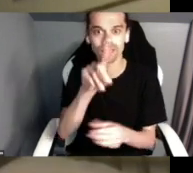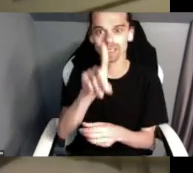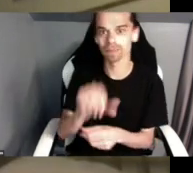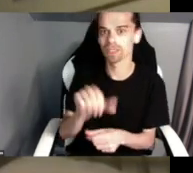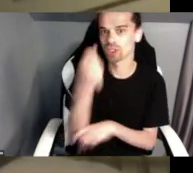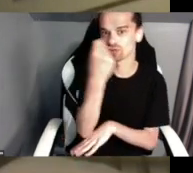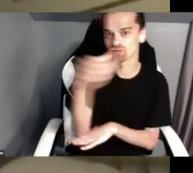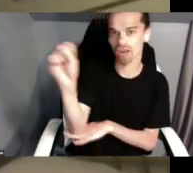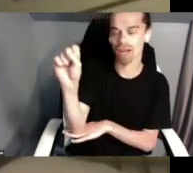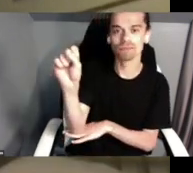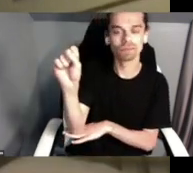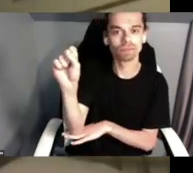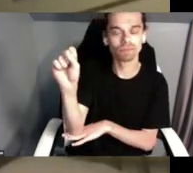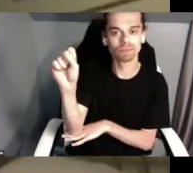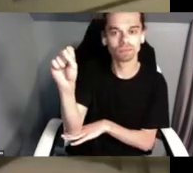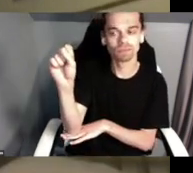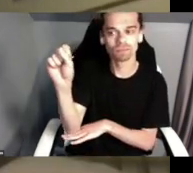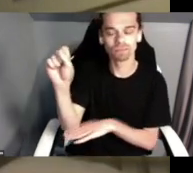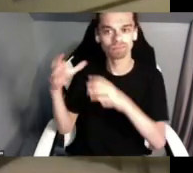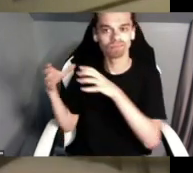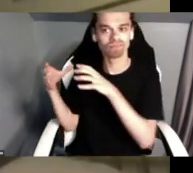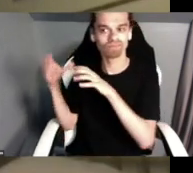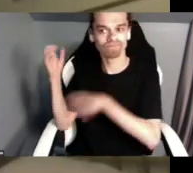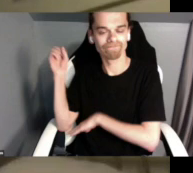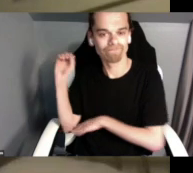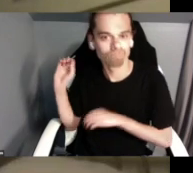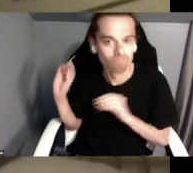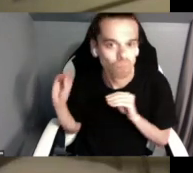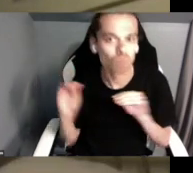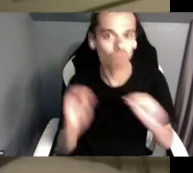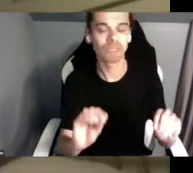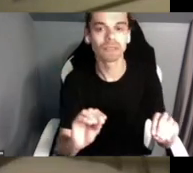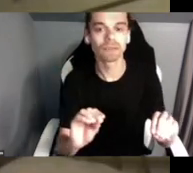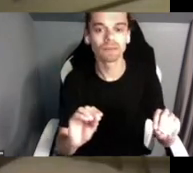movements related to race and gender, et cetera.